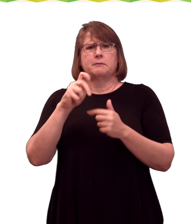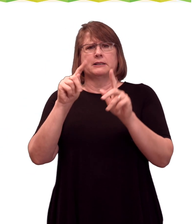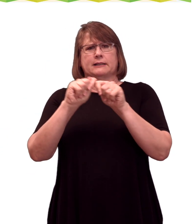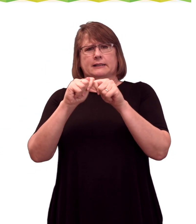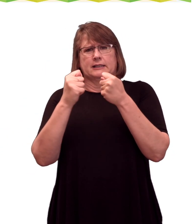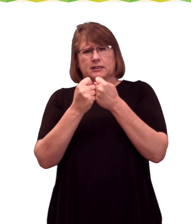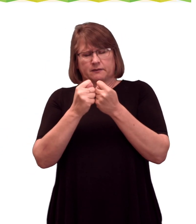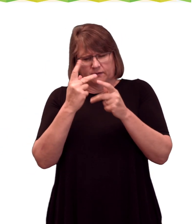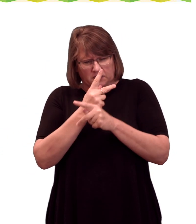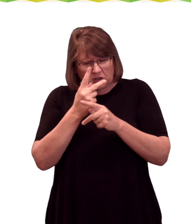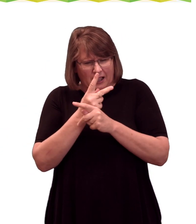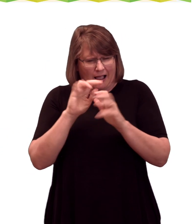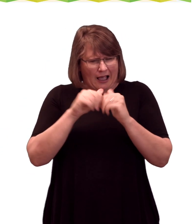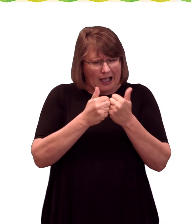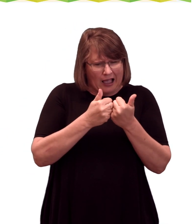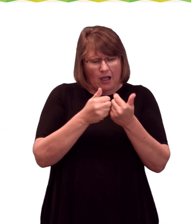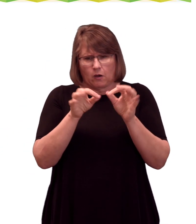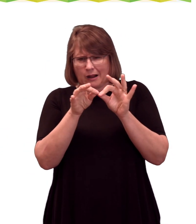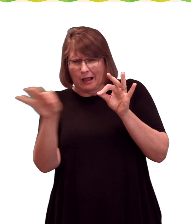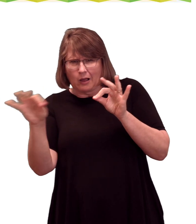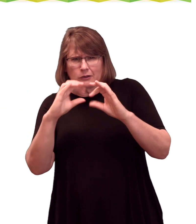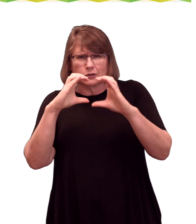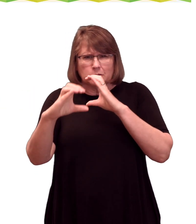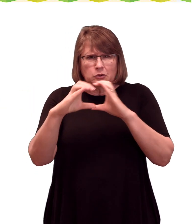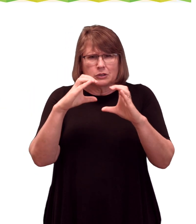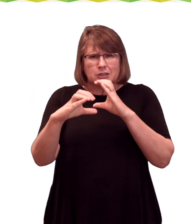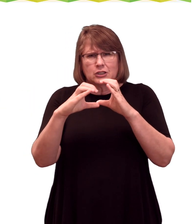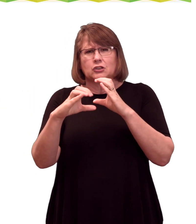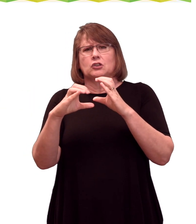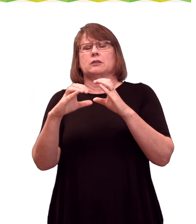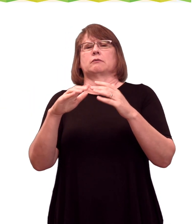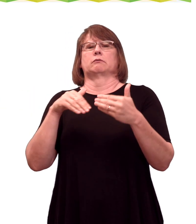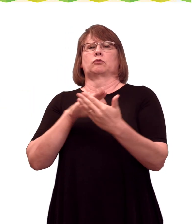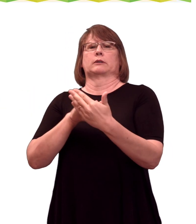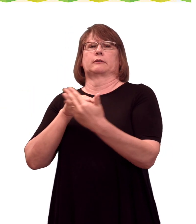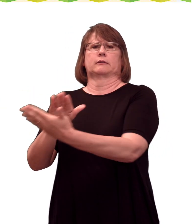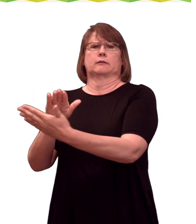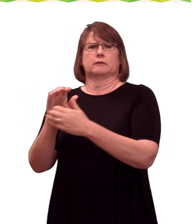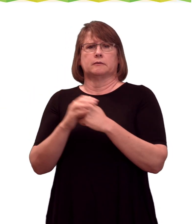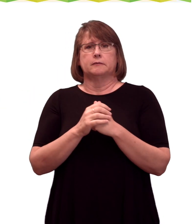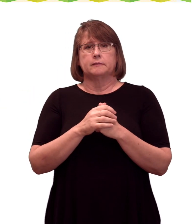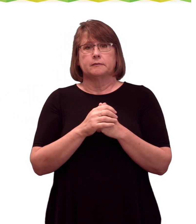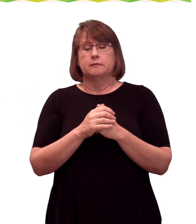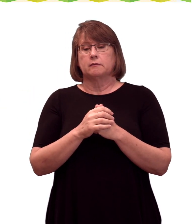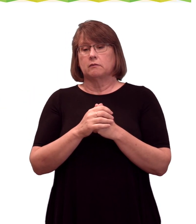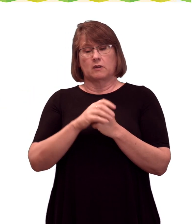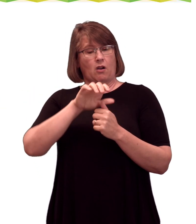It can be difficult for IEP teams to figure out how to address language and communication needs.